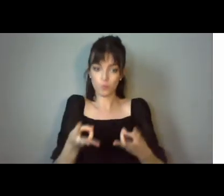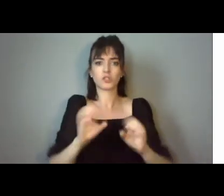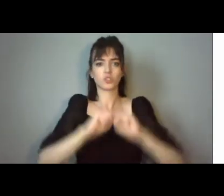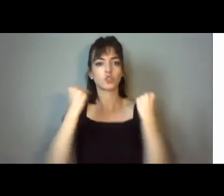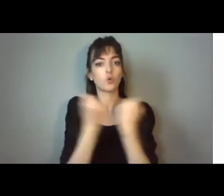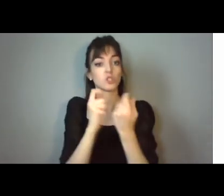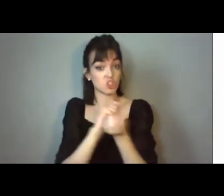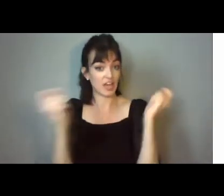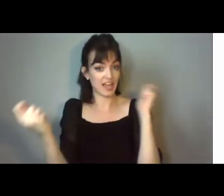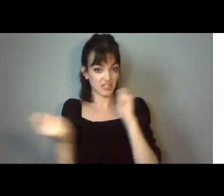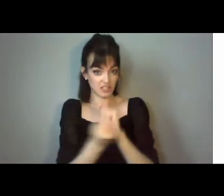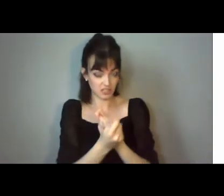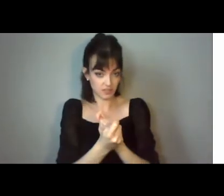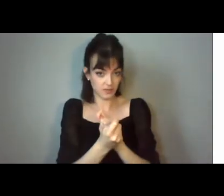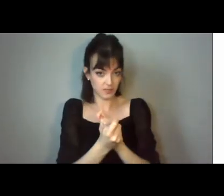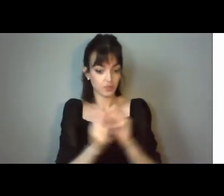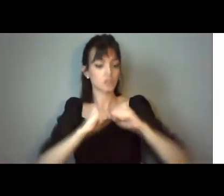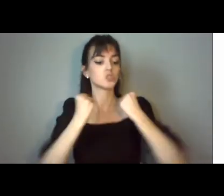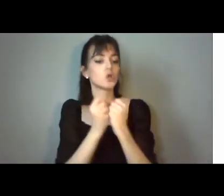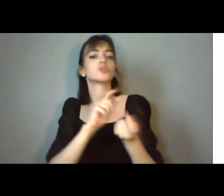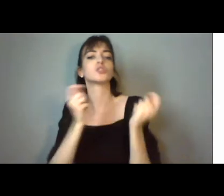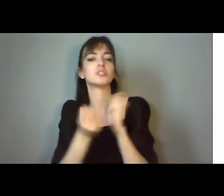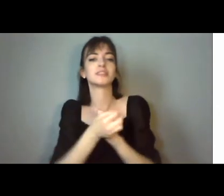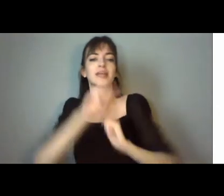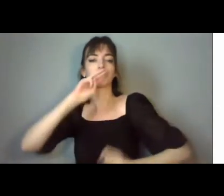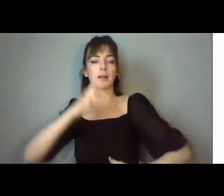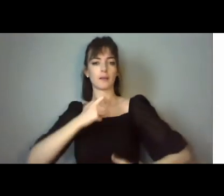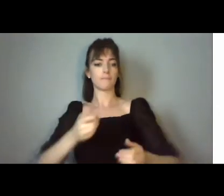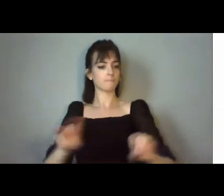A transformation that would affirm the personhood of people with disabilities,